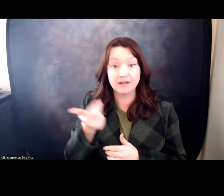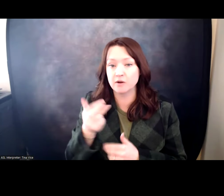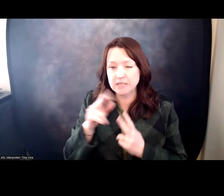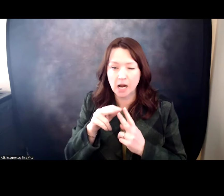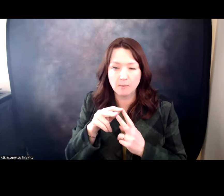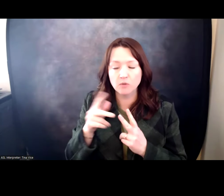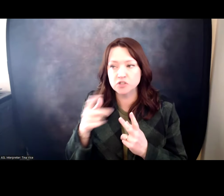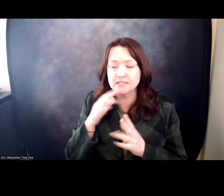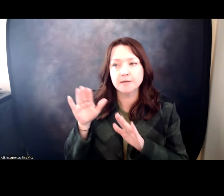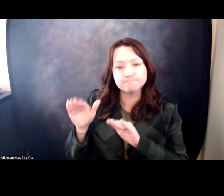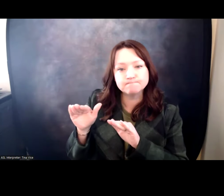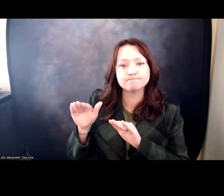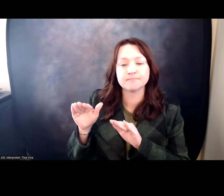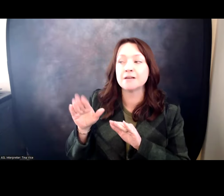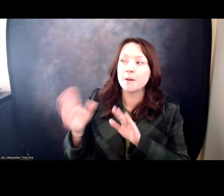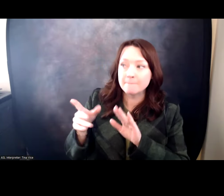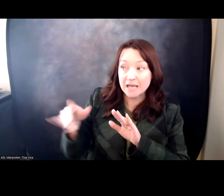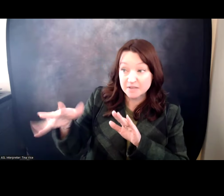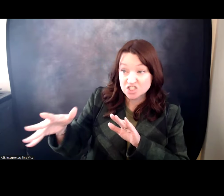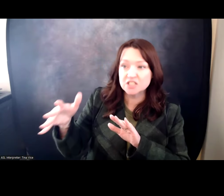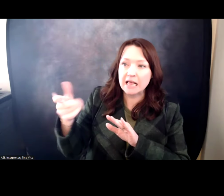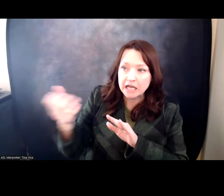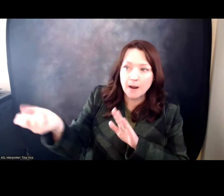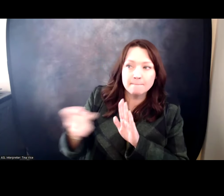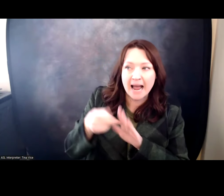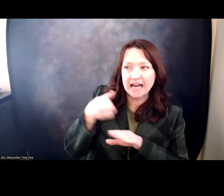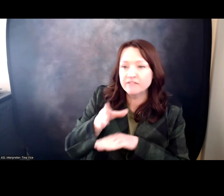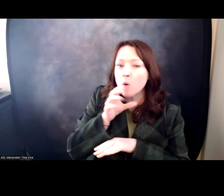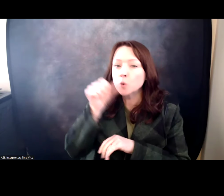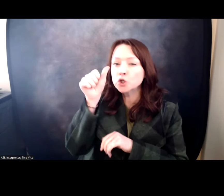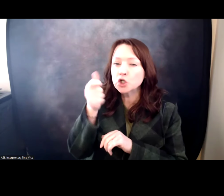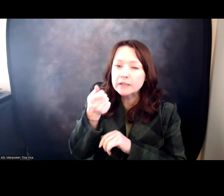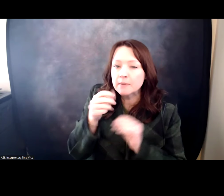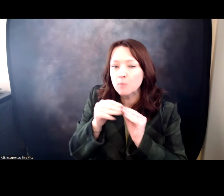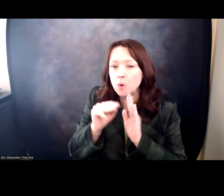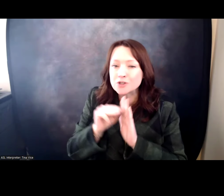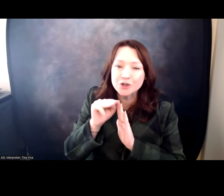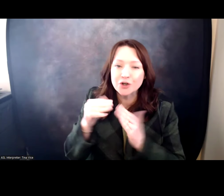back after, you know, the child's a little bit older, a little more mature, maybe has a little more work with, you